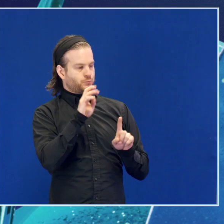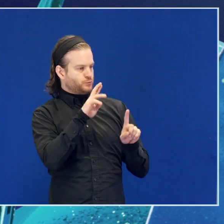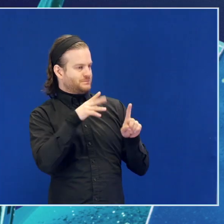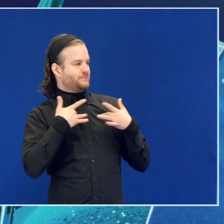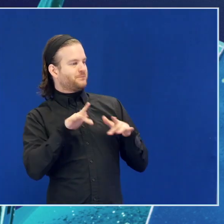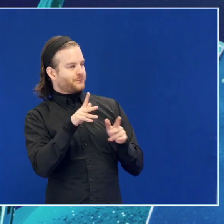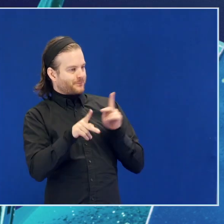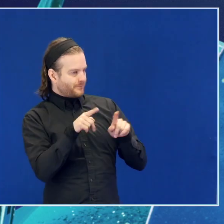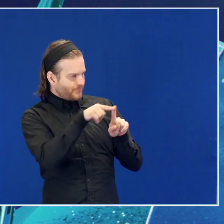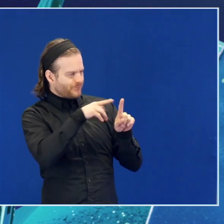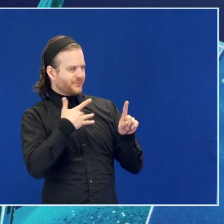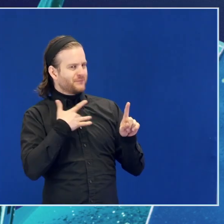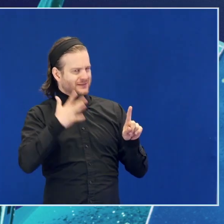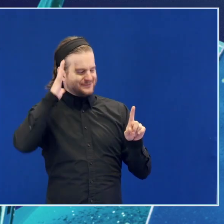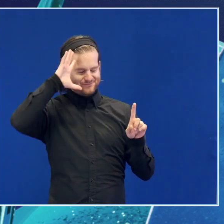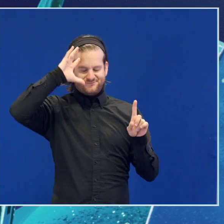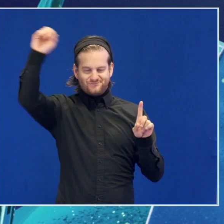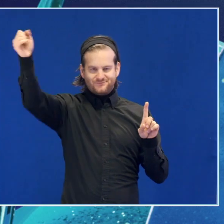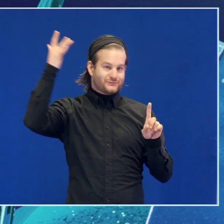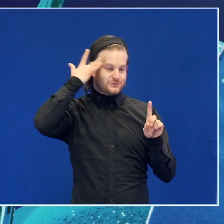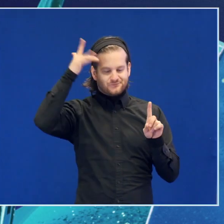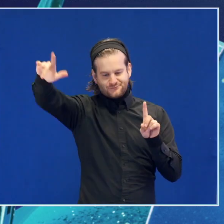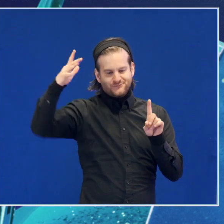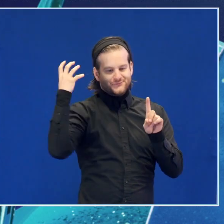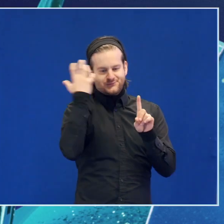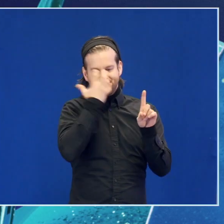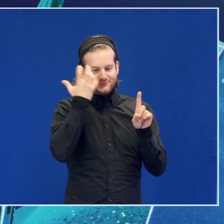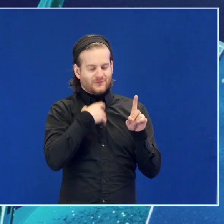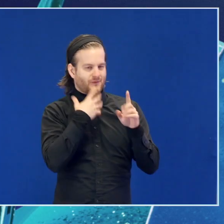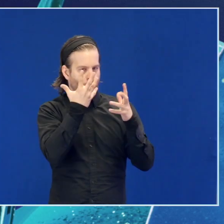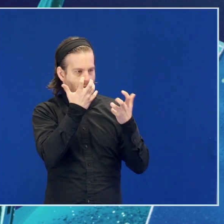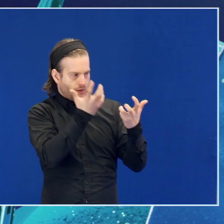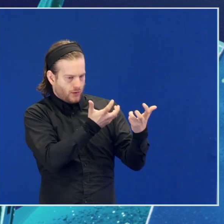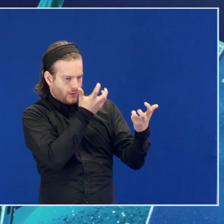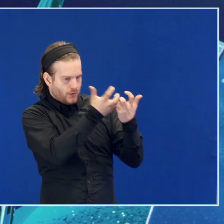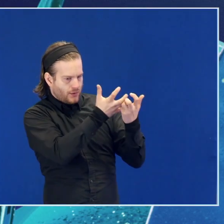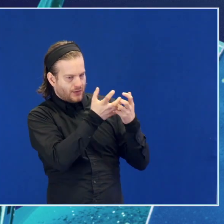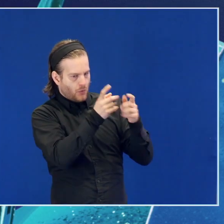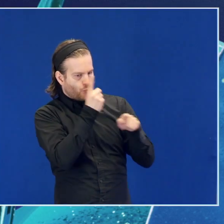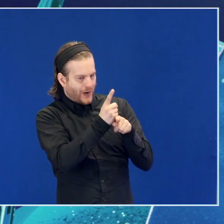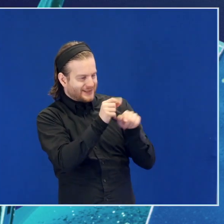in a space where they're trying to just do their best work and relax and chill.